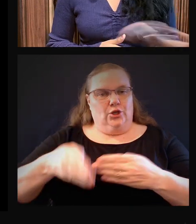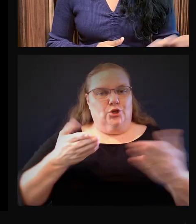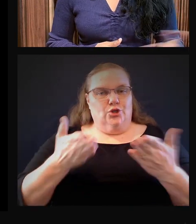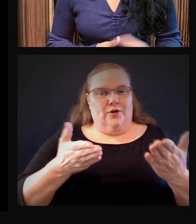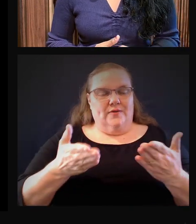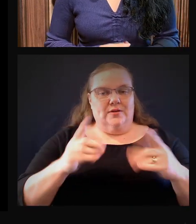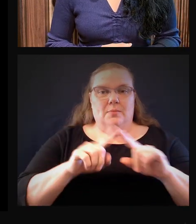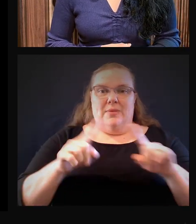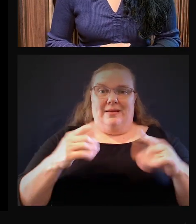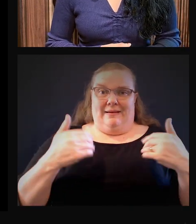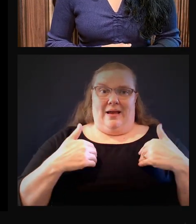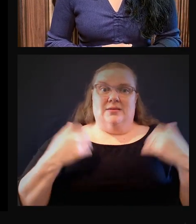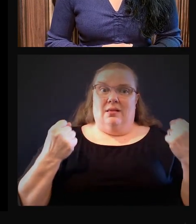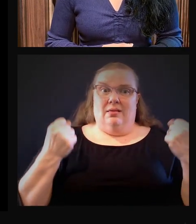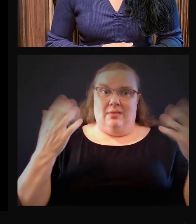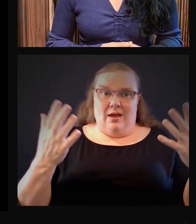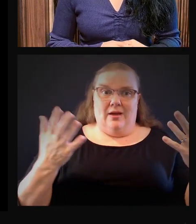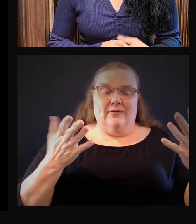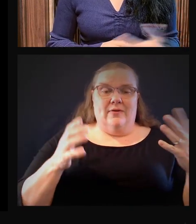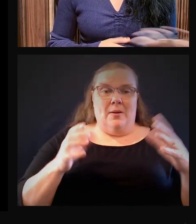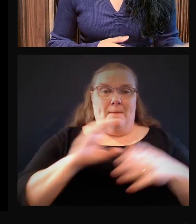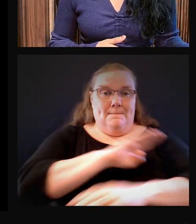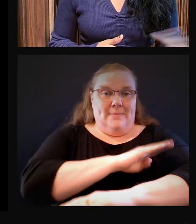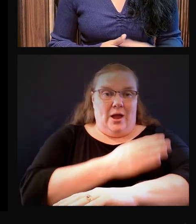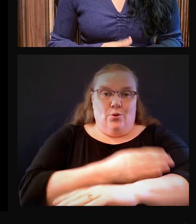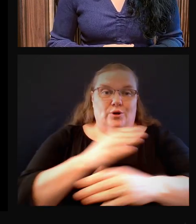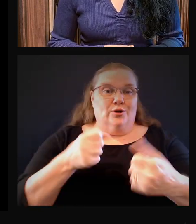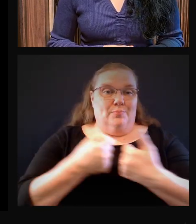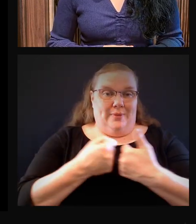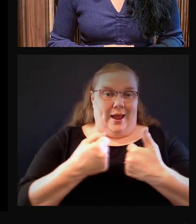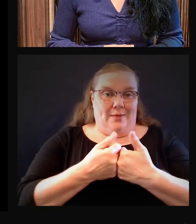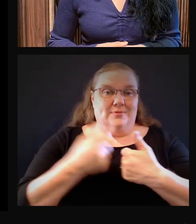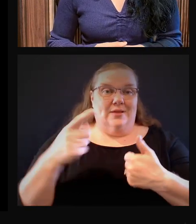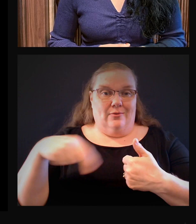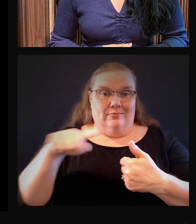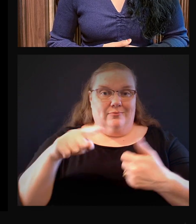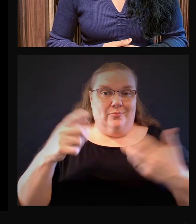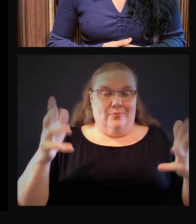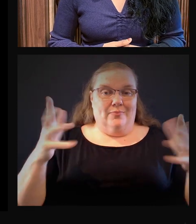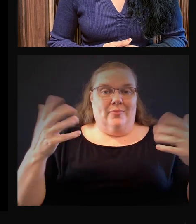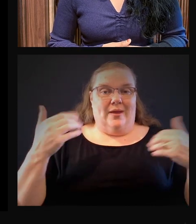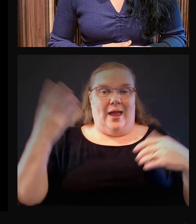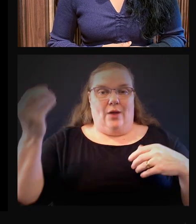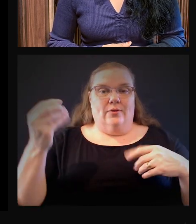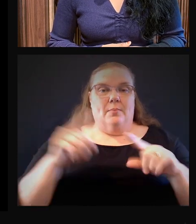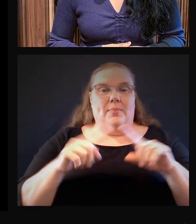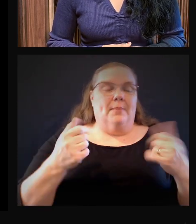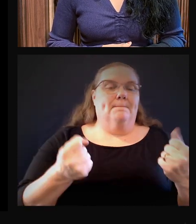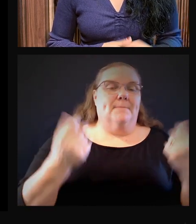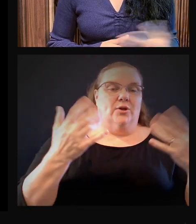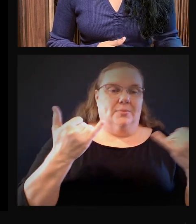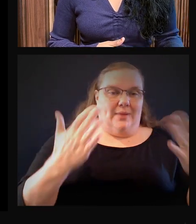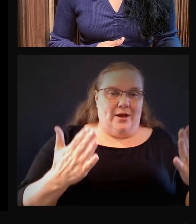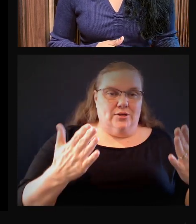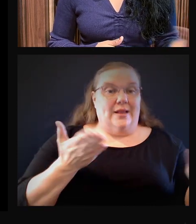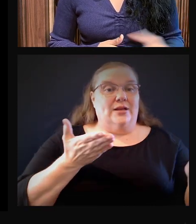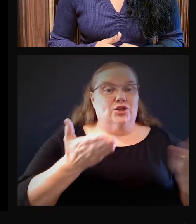And it can power yours, too. This includes some of our Multiplayer services, such as servers and matchmaking. Next we have Live Ops,